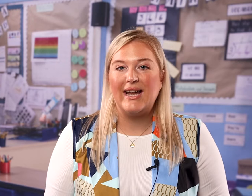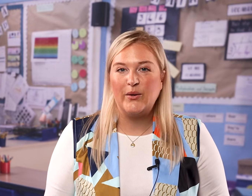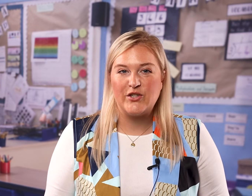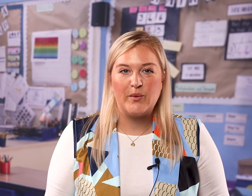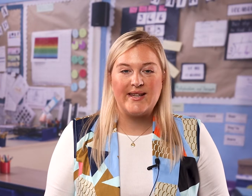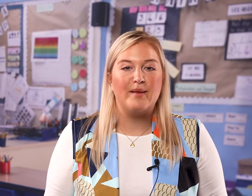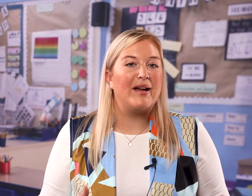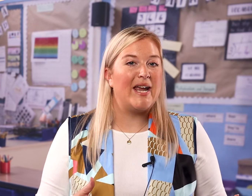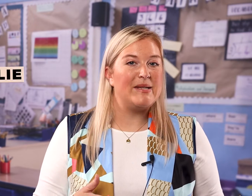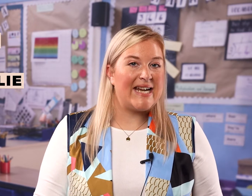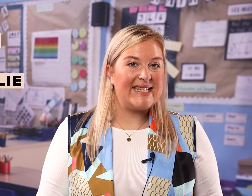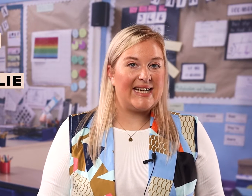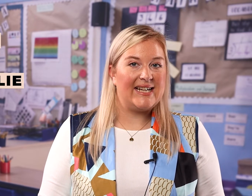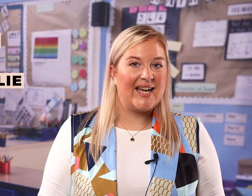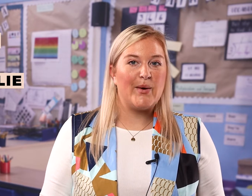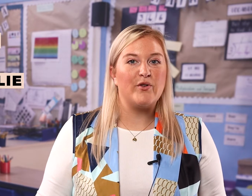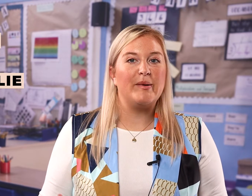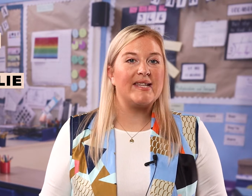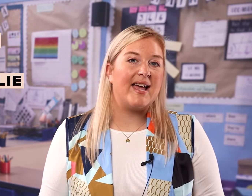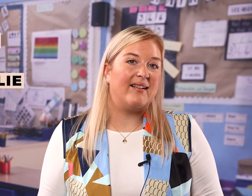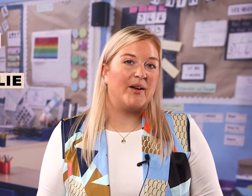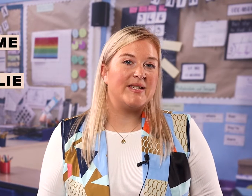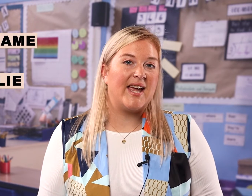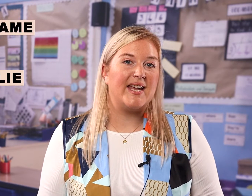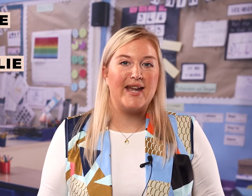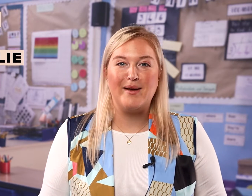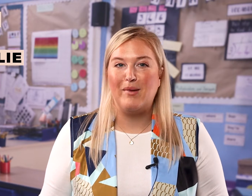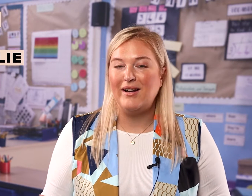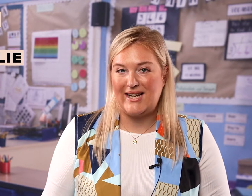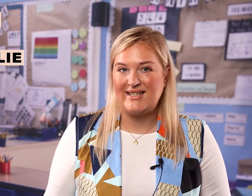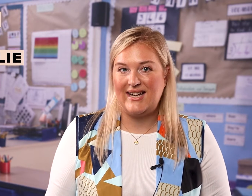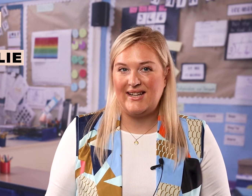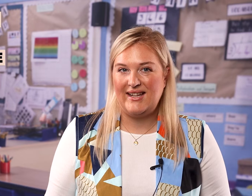spoken language I would say “my name is Natalie” however, in BSL I would say “name my Natalie”.